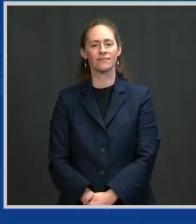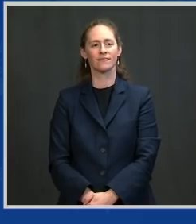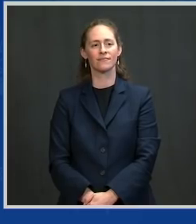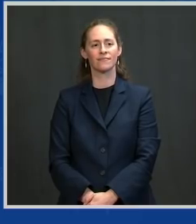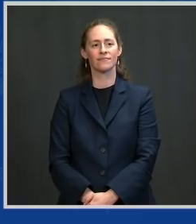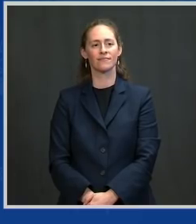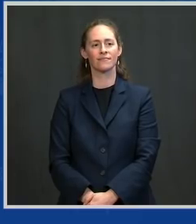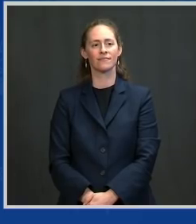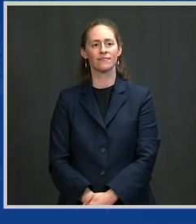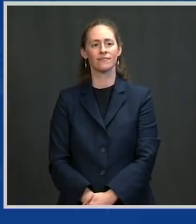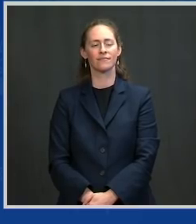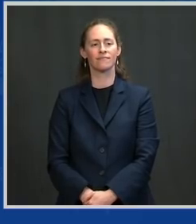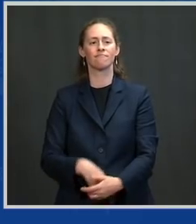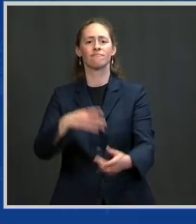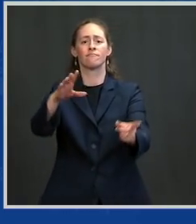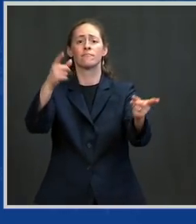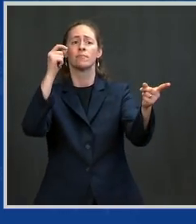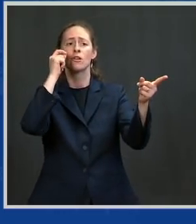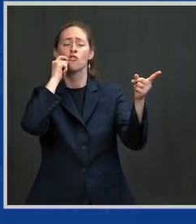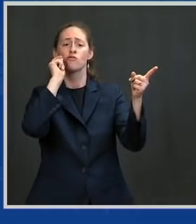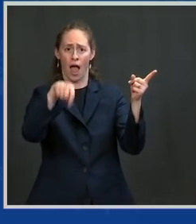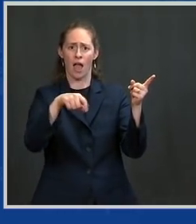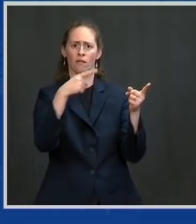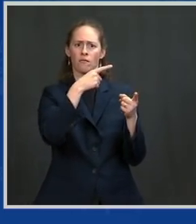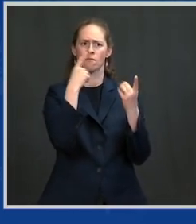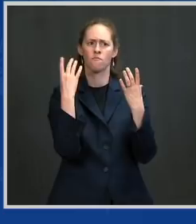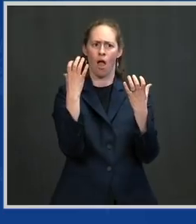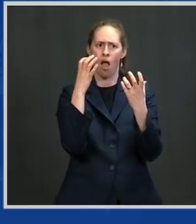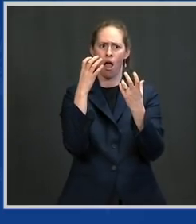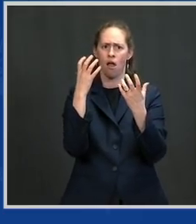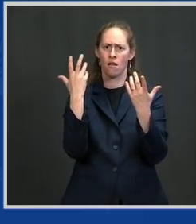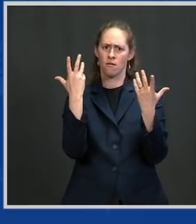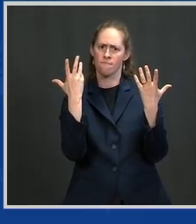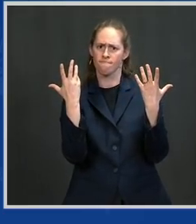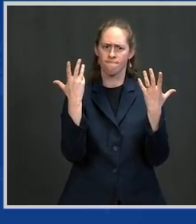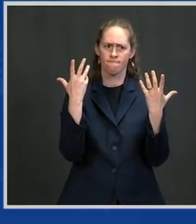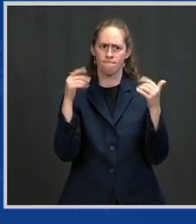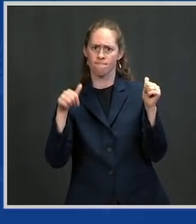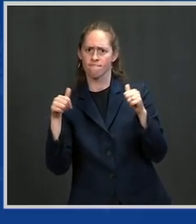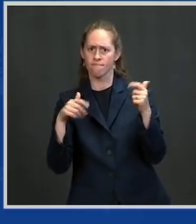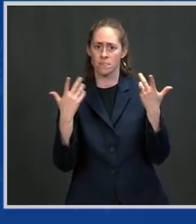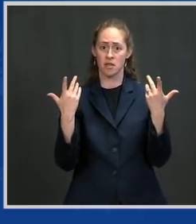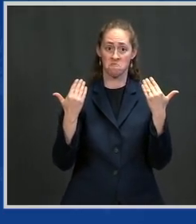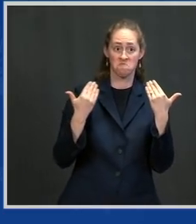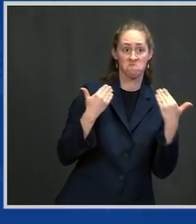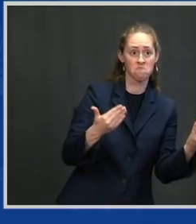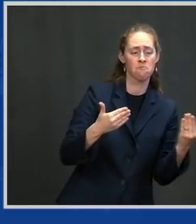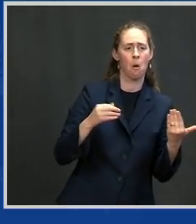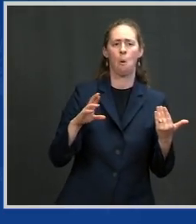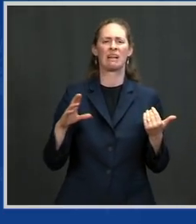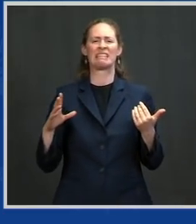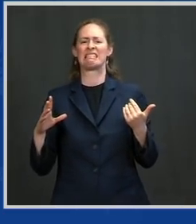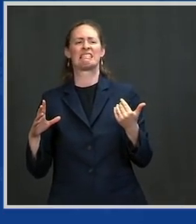on getting into the NATO Membership Action Plan. So, what's your answer? And, if I may, a second part to the same question: